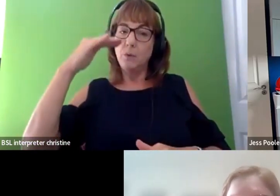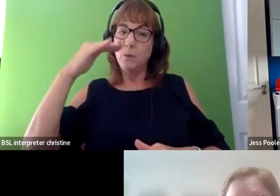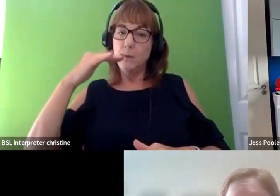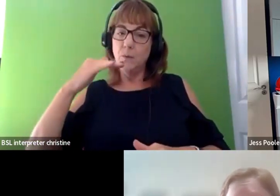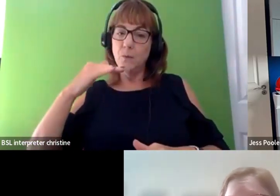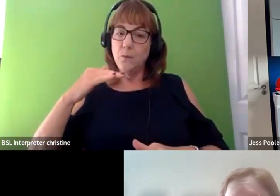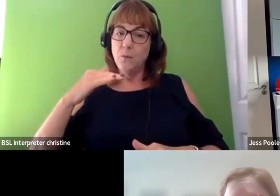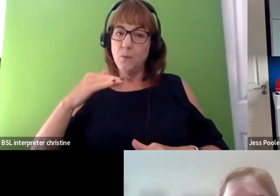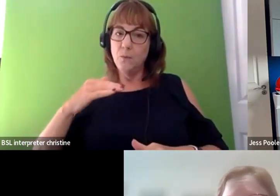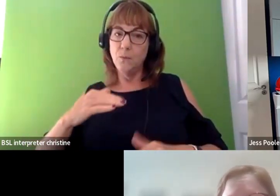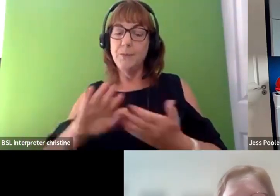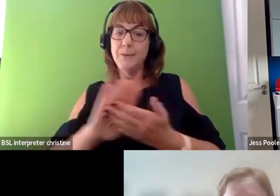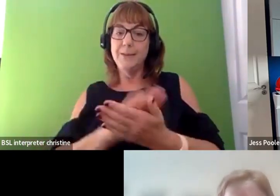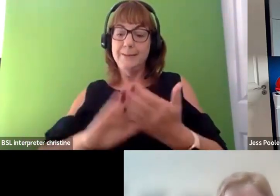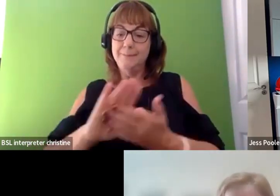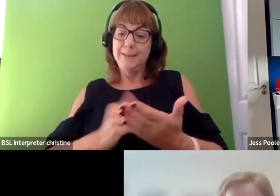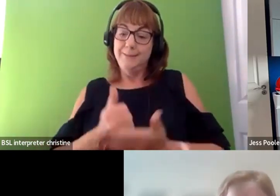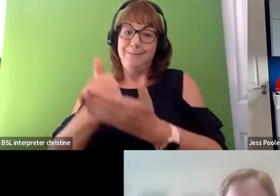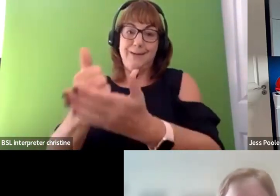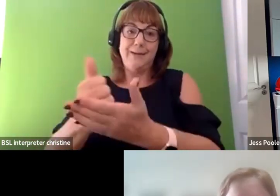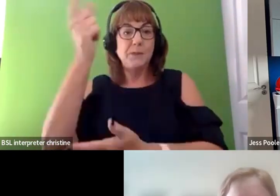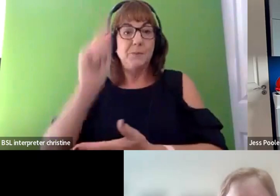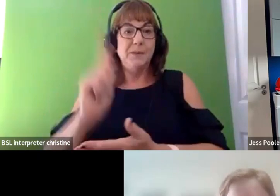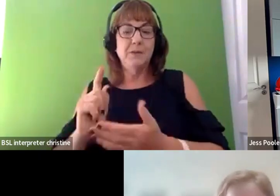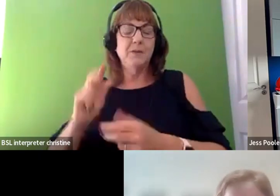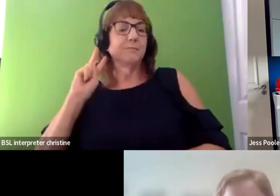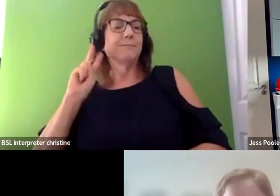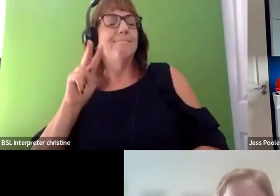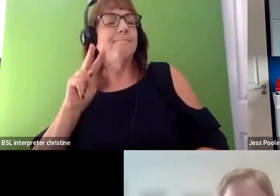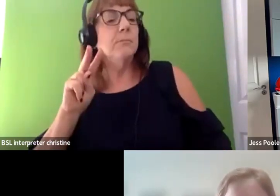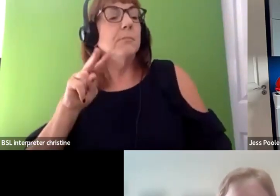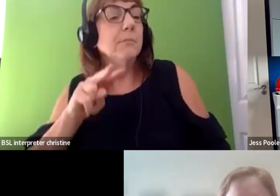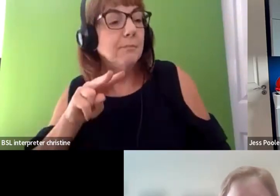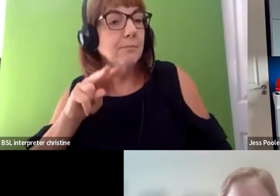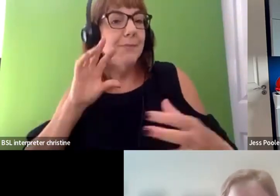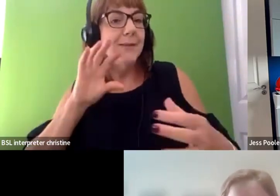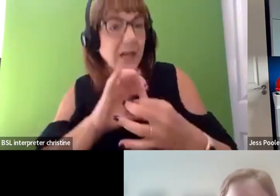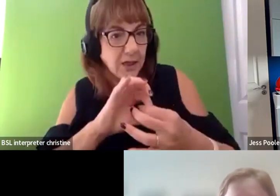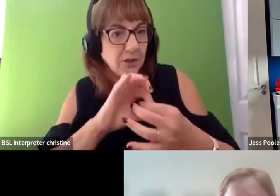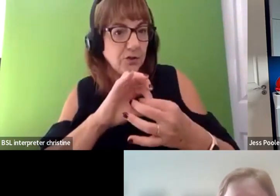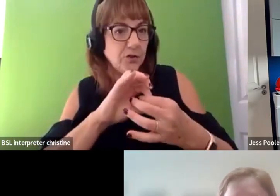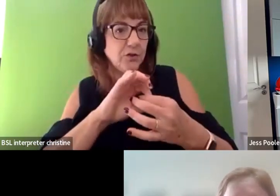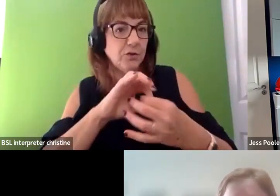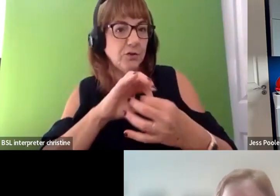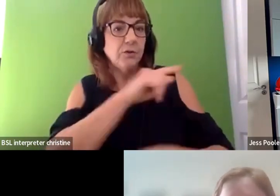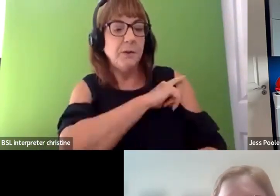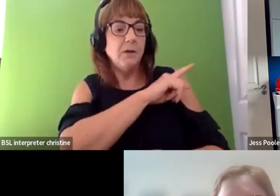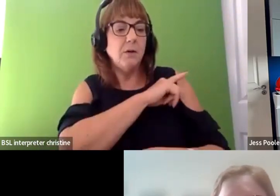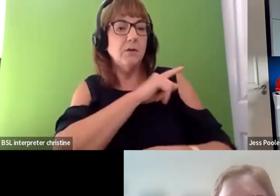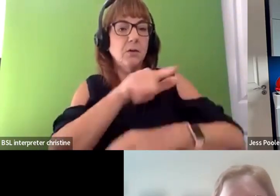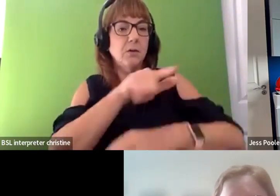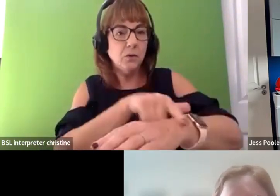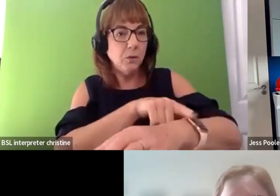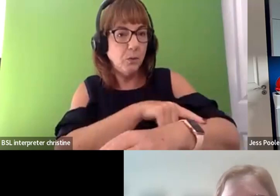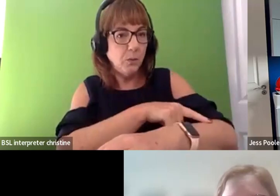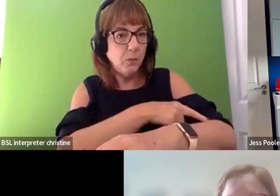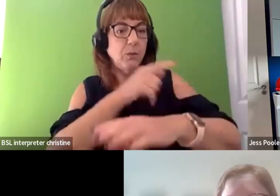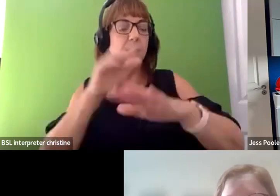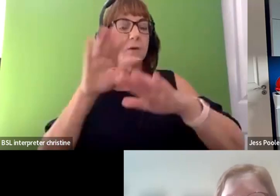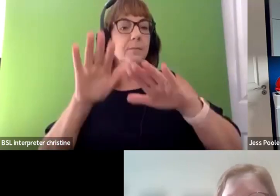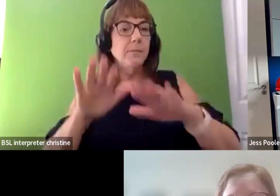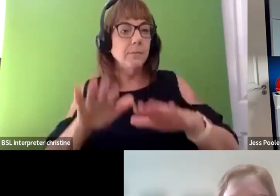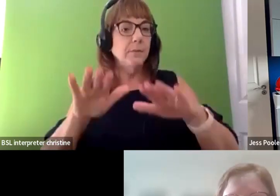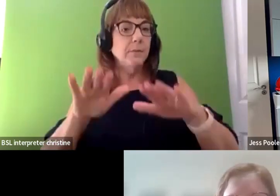I actually help people to lean in, to engage. I'm slowing down, I'm helping people feel more calm as